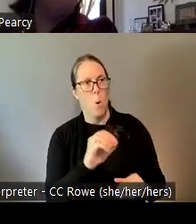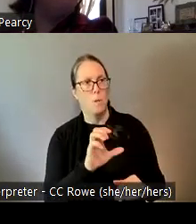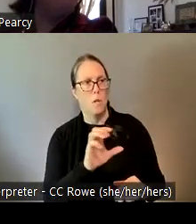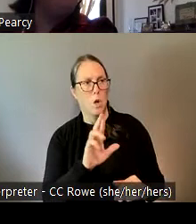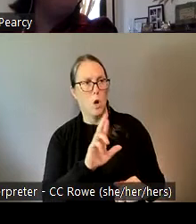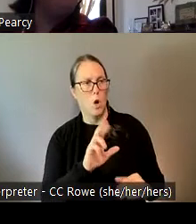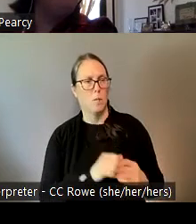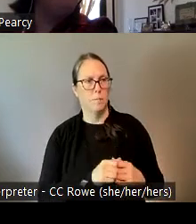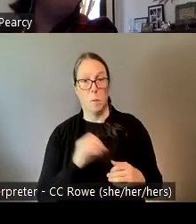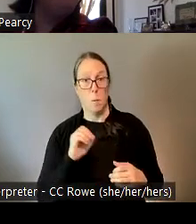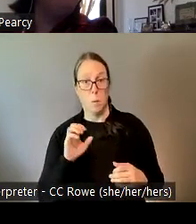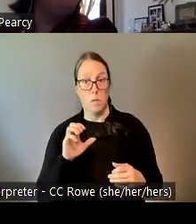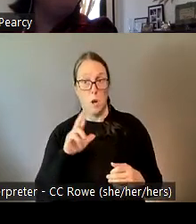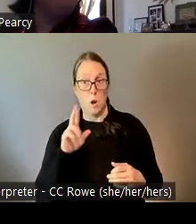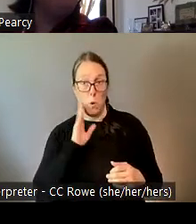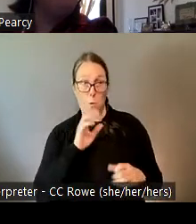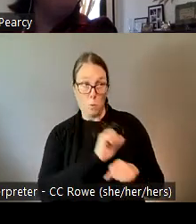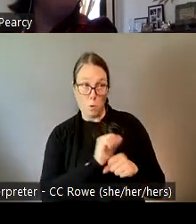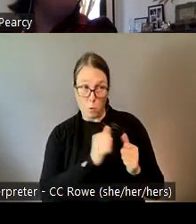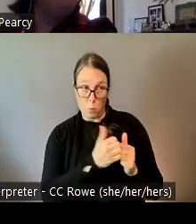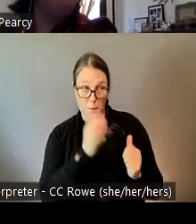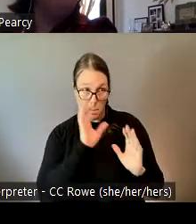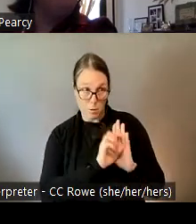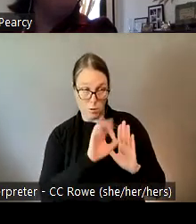Would OCR work with images of historic newspapers?